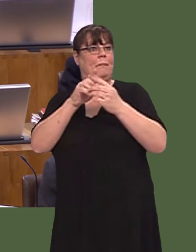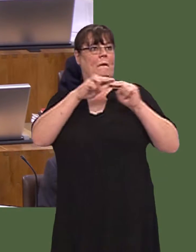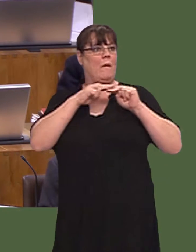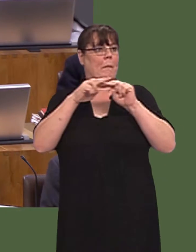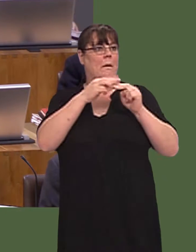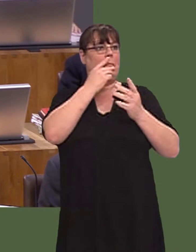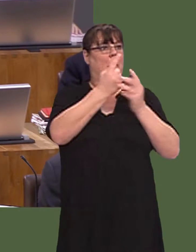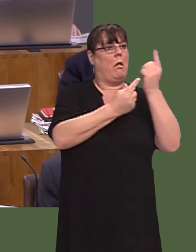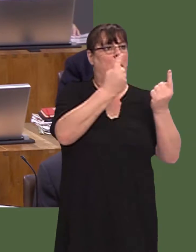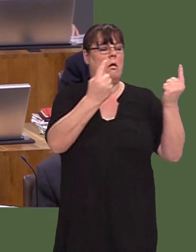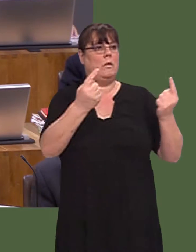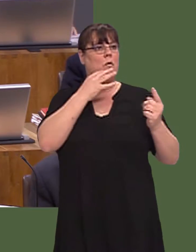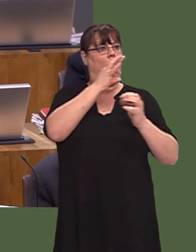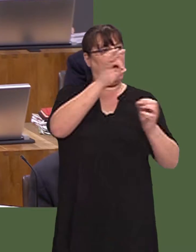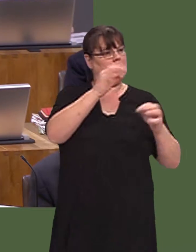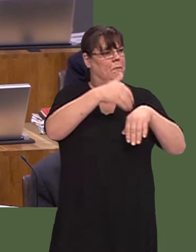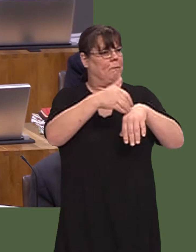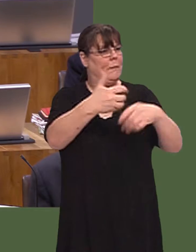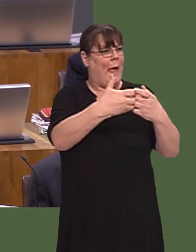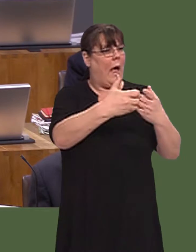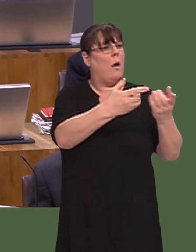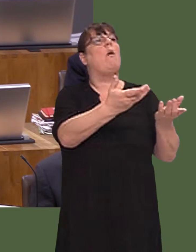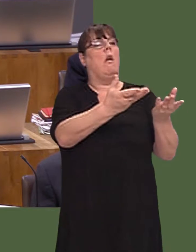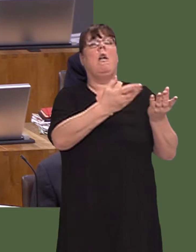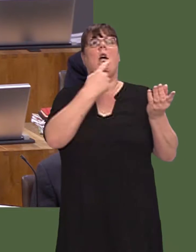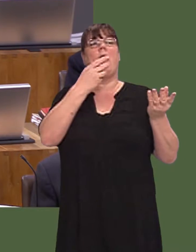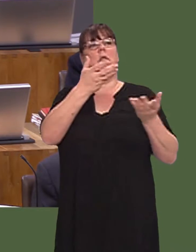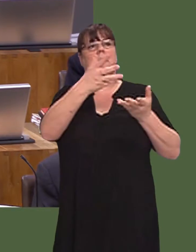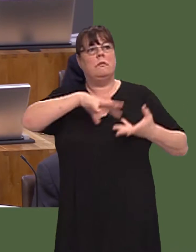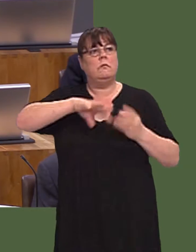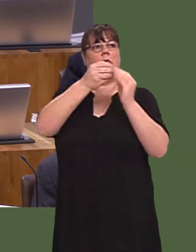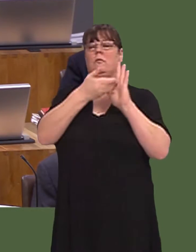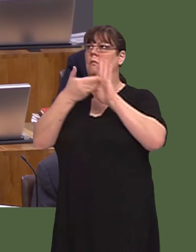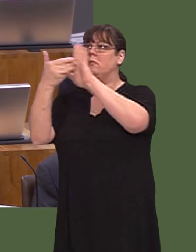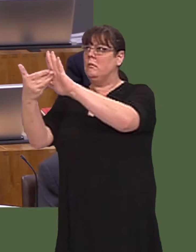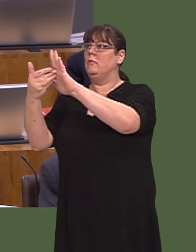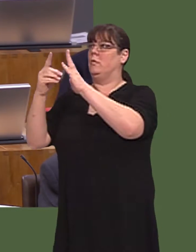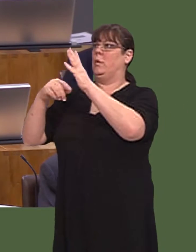is now considering the issues and concerns before making a decision on the way forward for those who were affected in Wales.